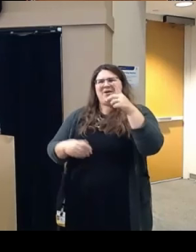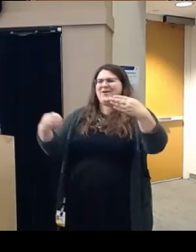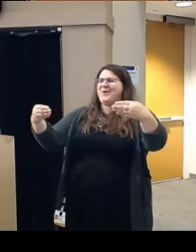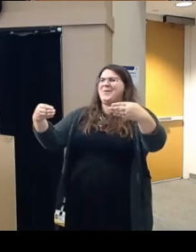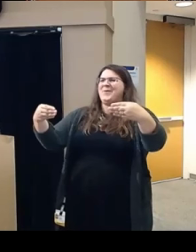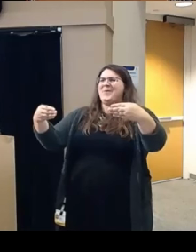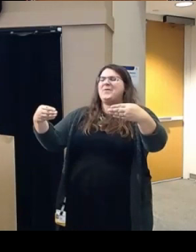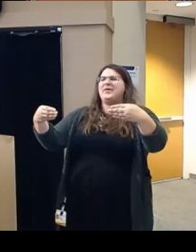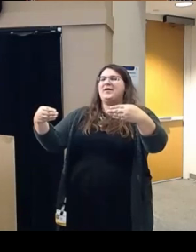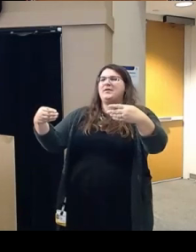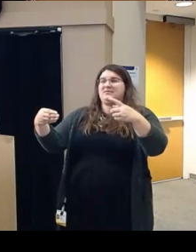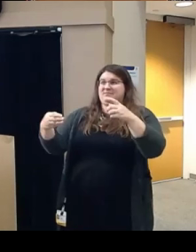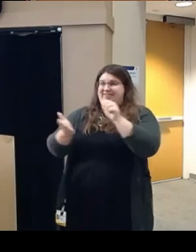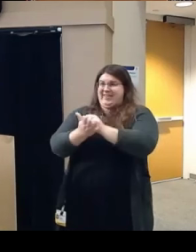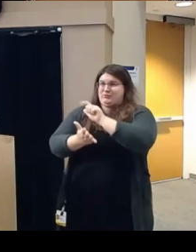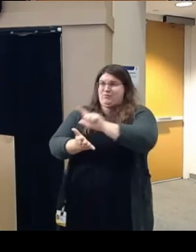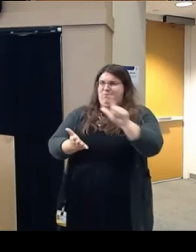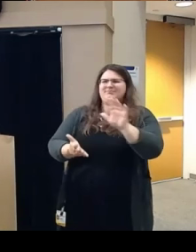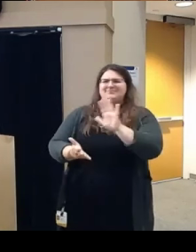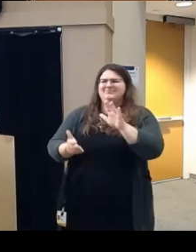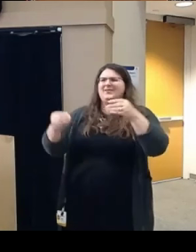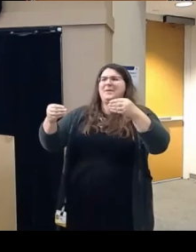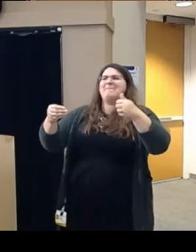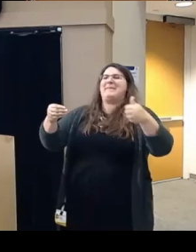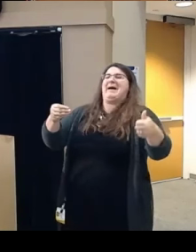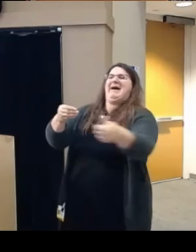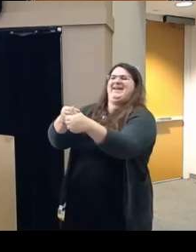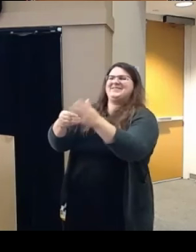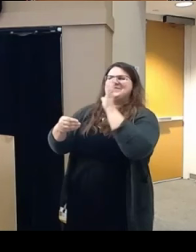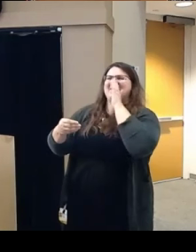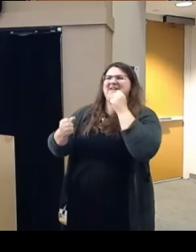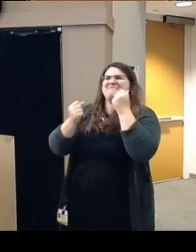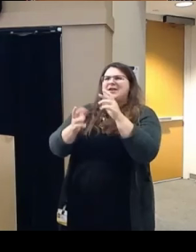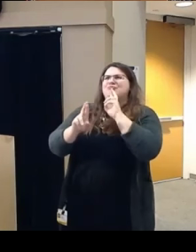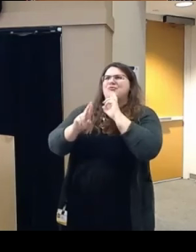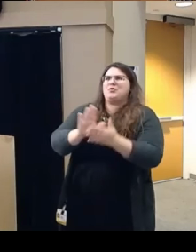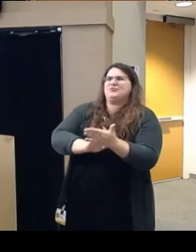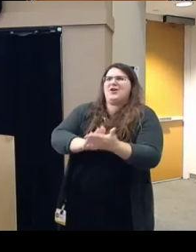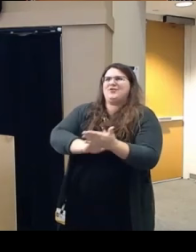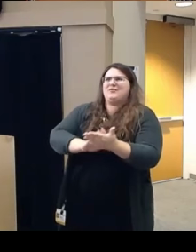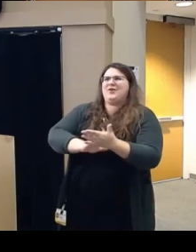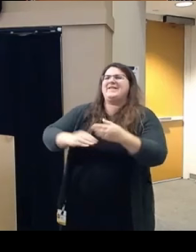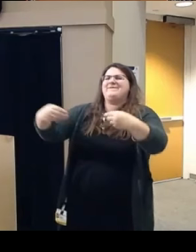feeding it on on an active basis um so there will be some reports that we do put into dashboard form